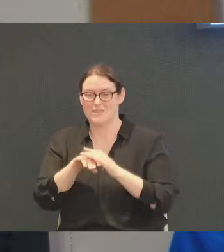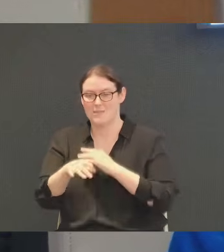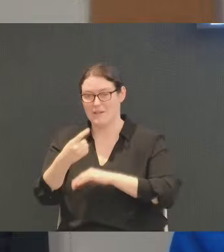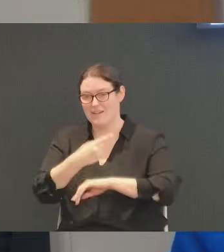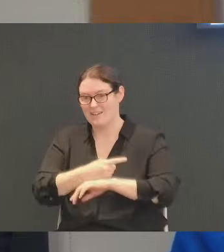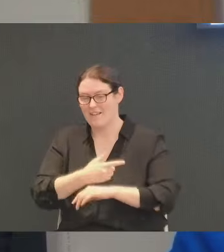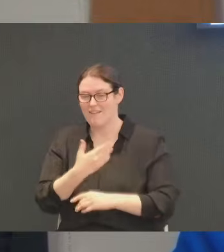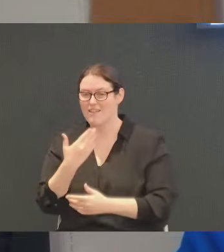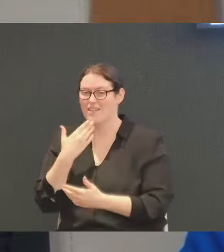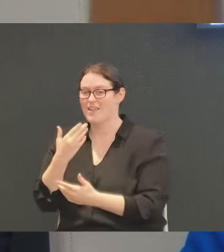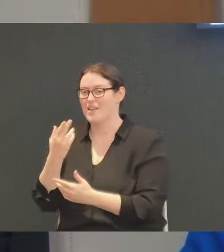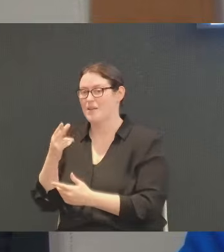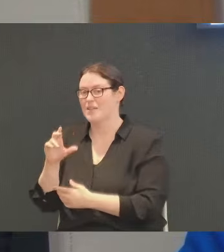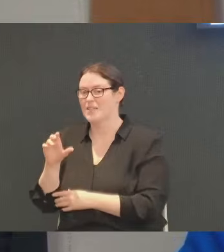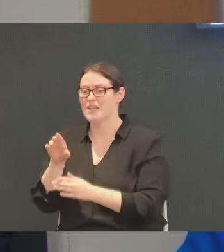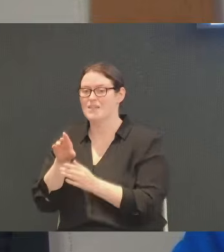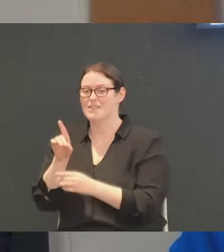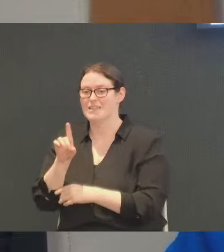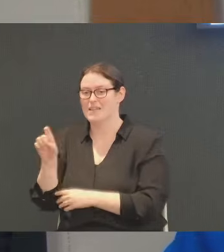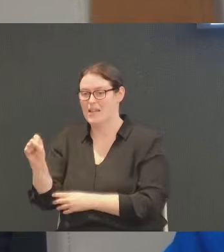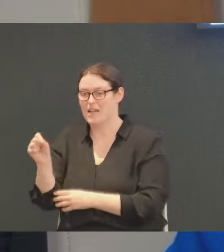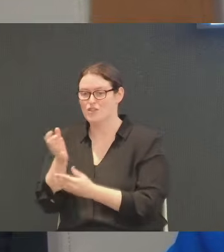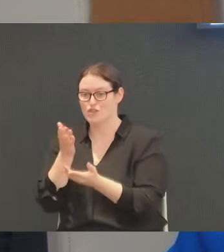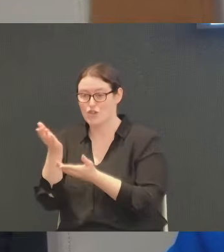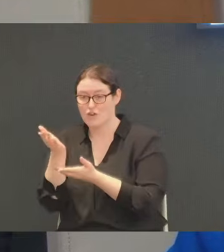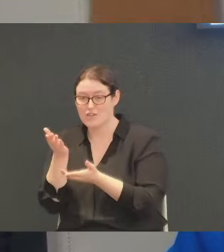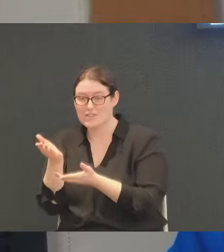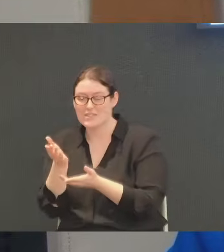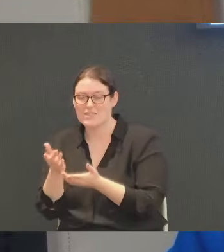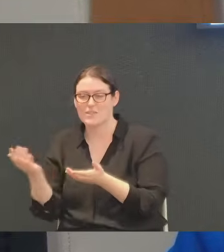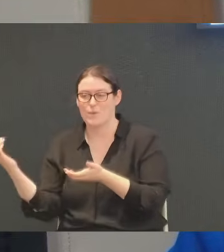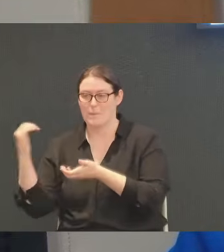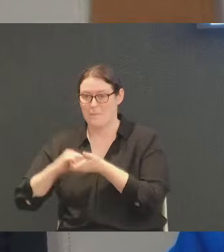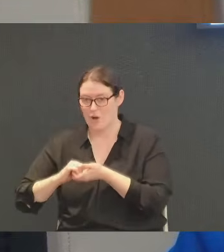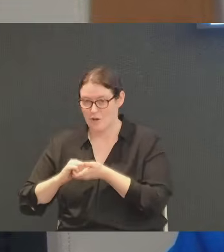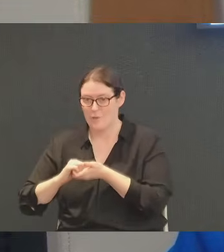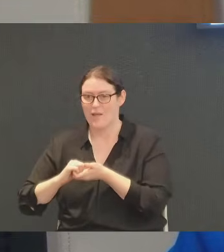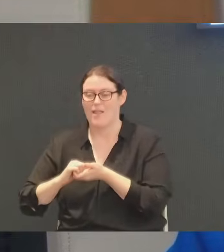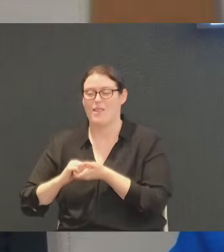the Hamilton County Developmental Disability Services. We partnered together, had the first